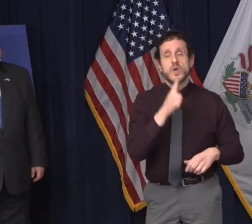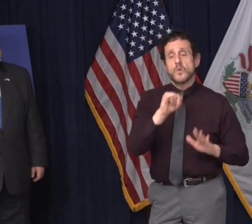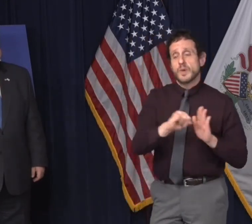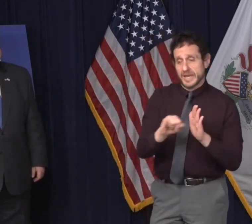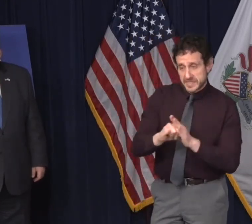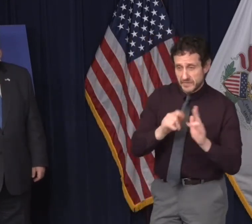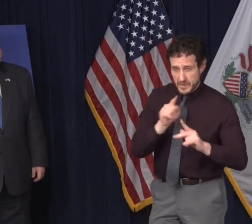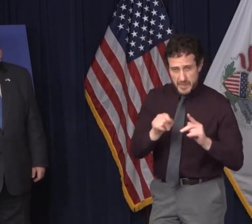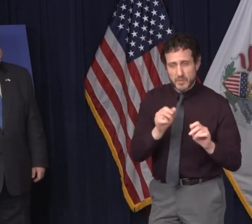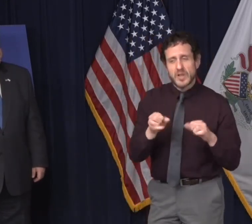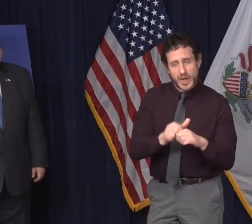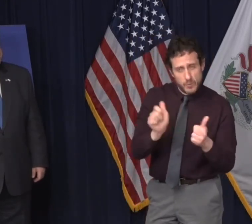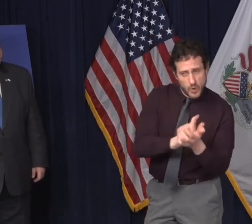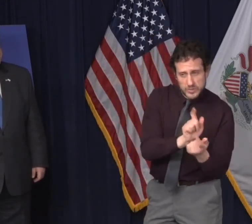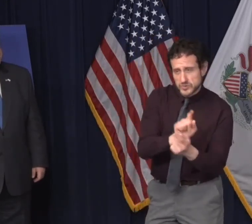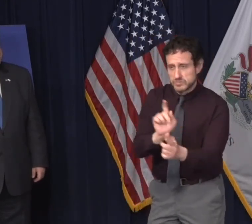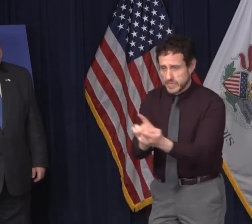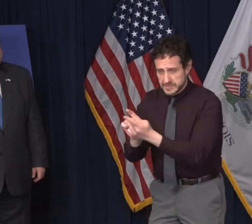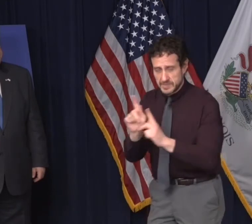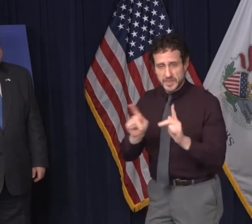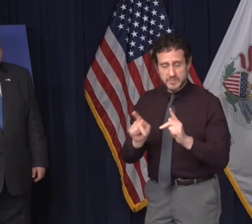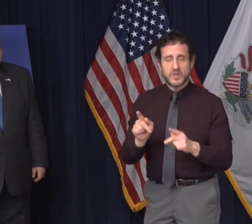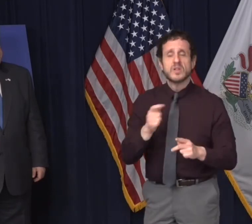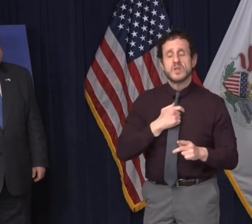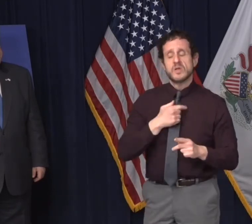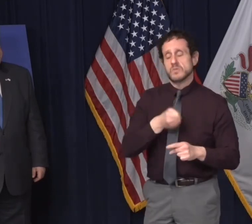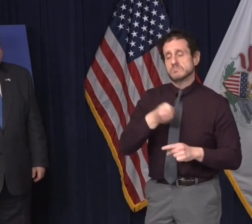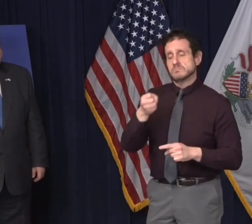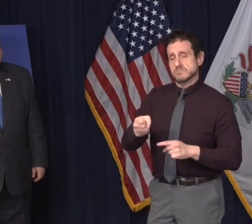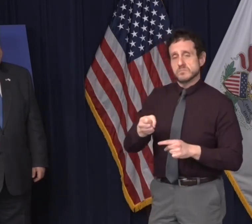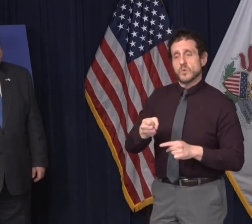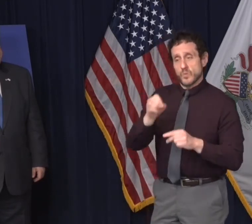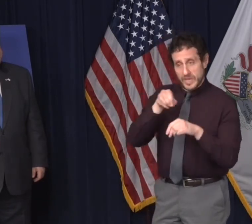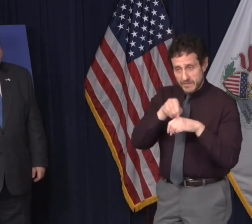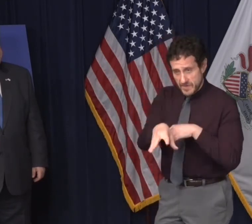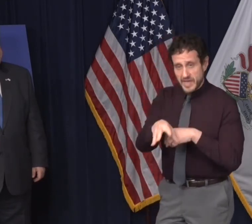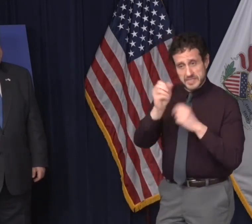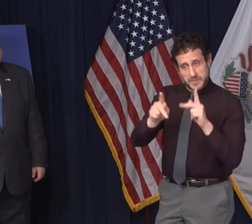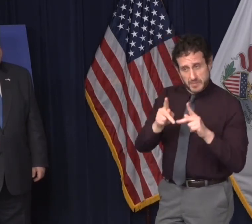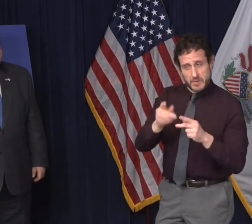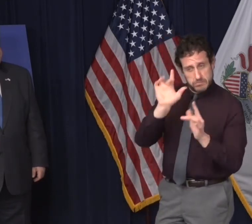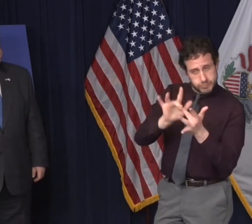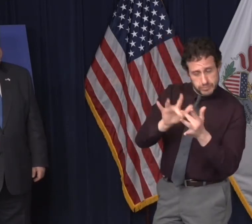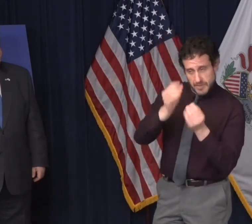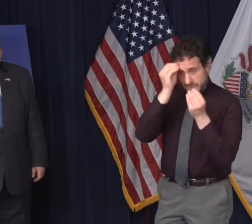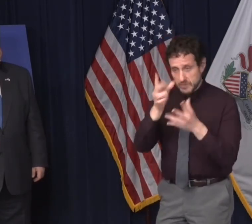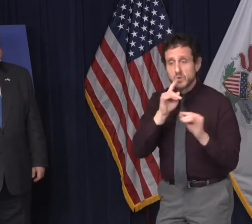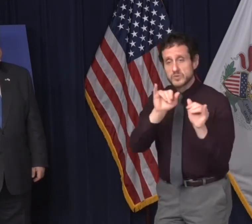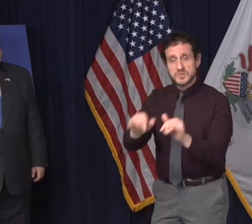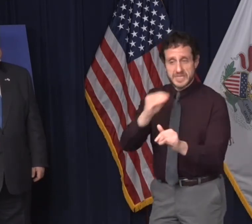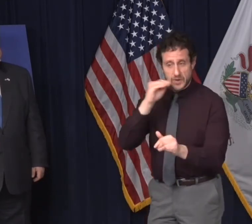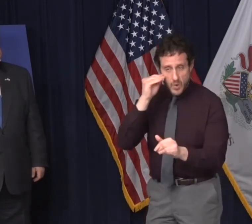IDENTIFIED, HOW QUICKLY PATIENTS ARE ISOLATED, CONTACTS ARE NOTIFIED AND ADVISED TO STAY